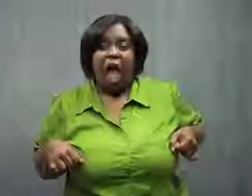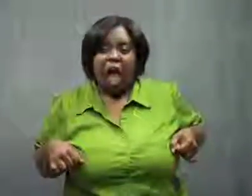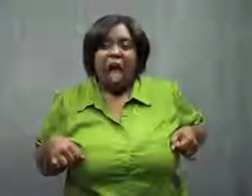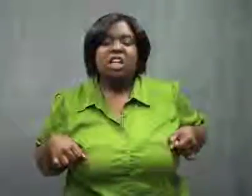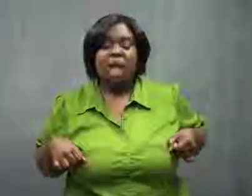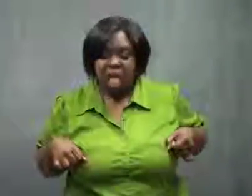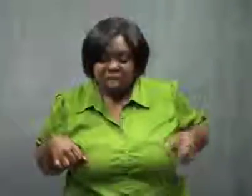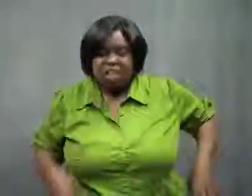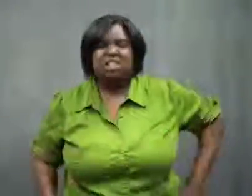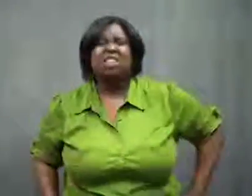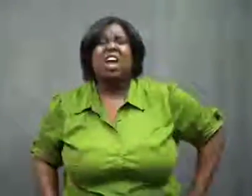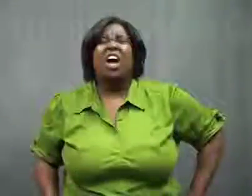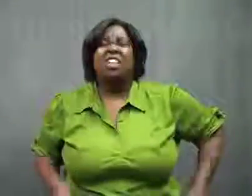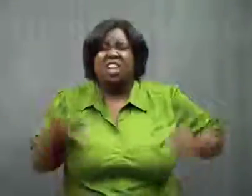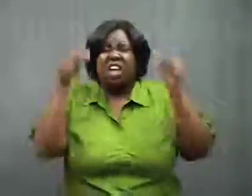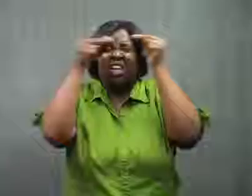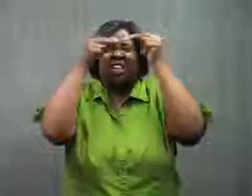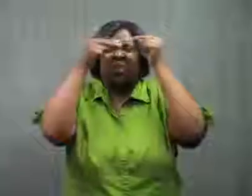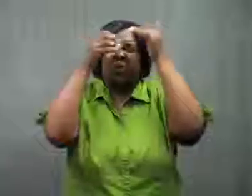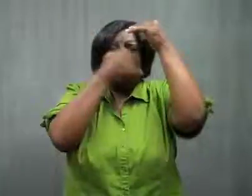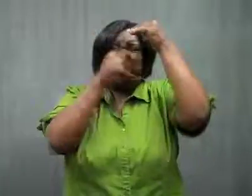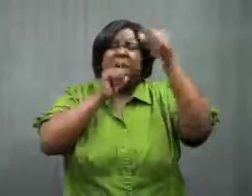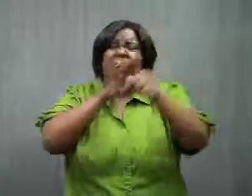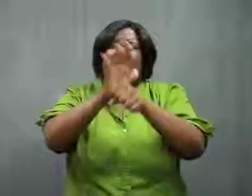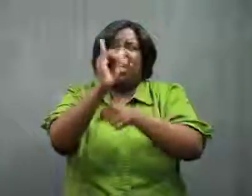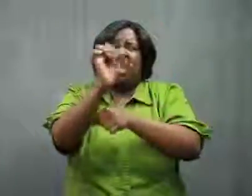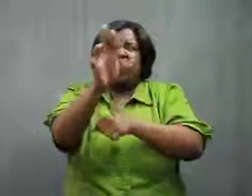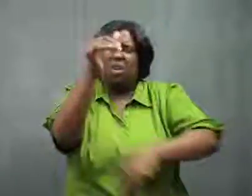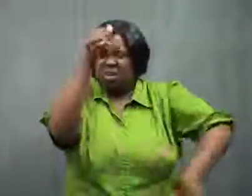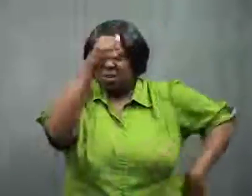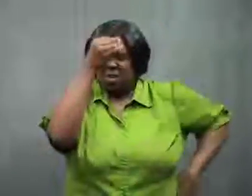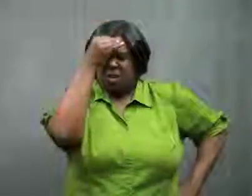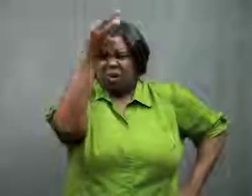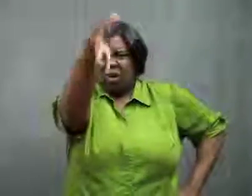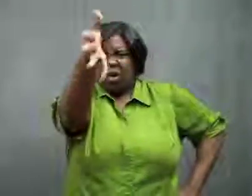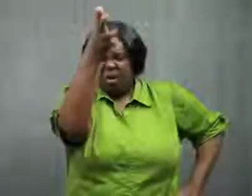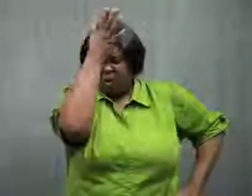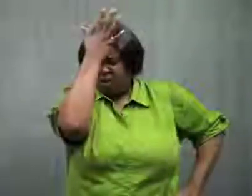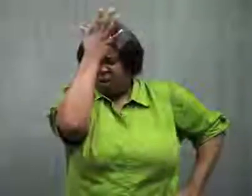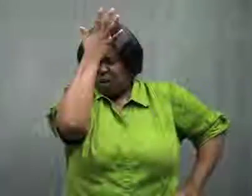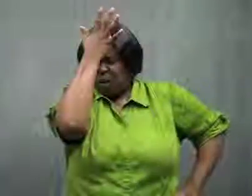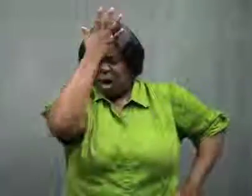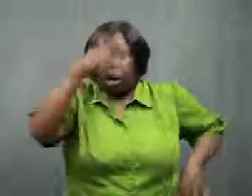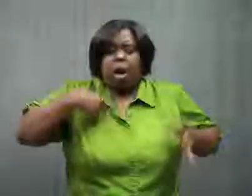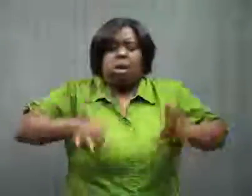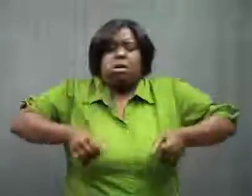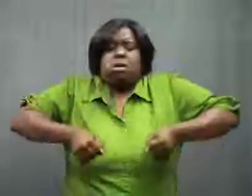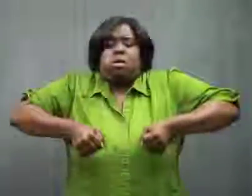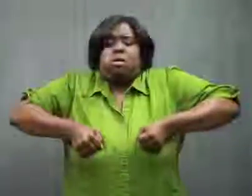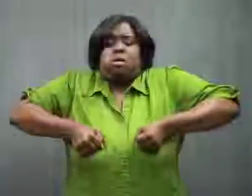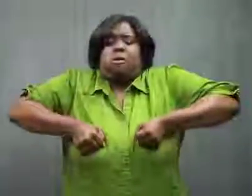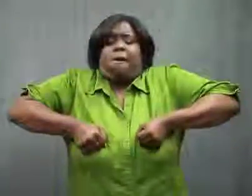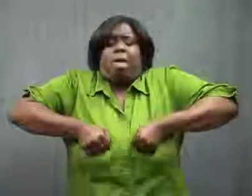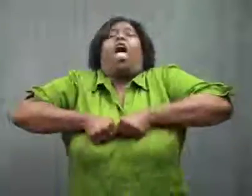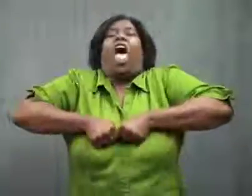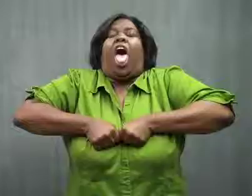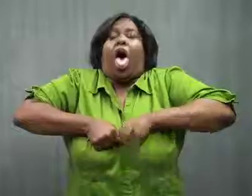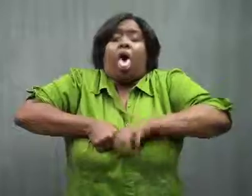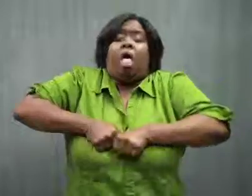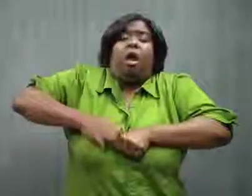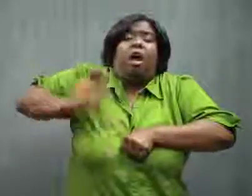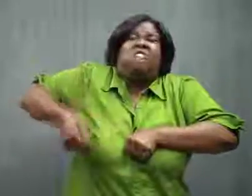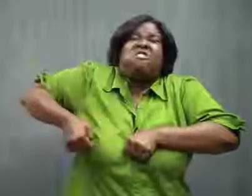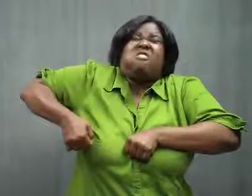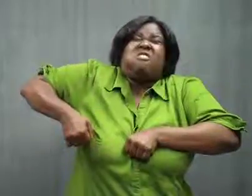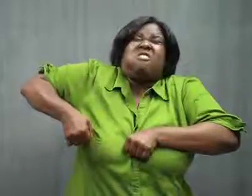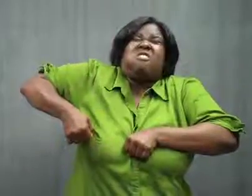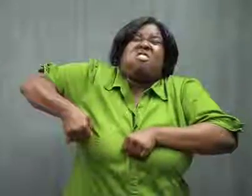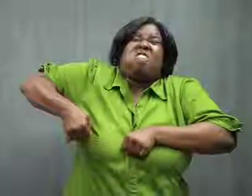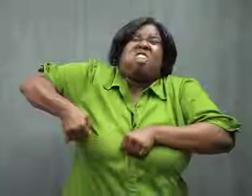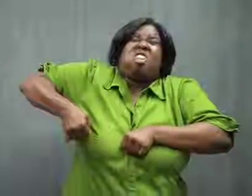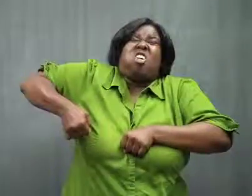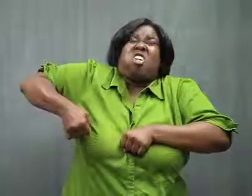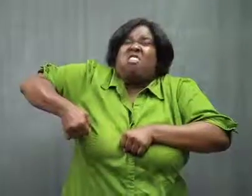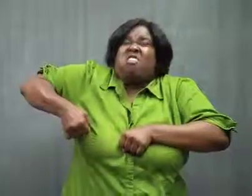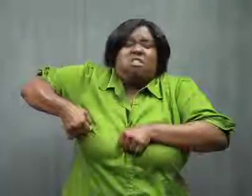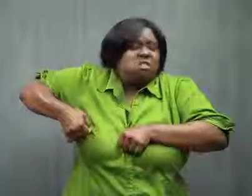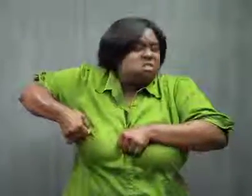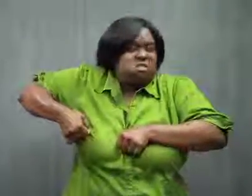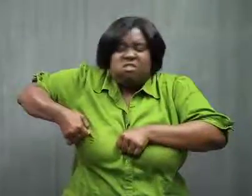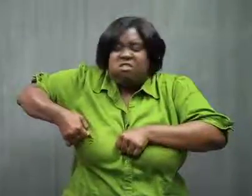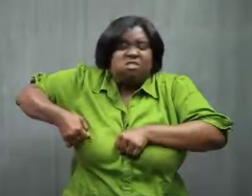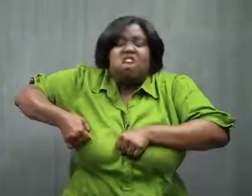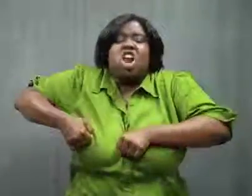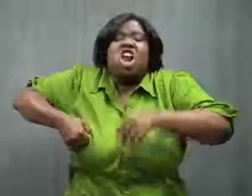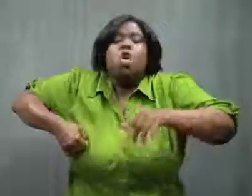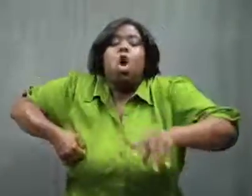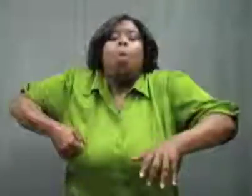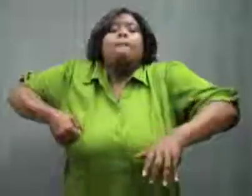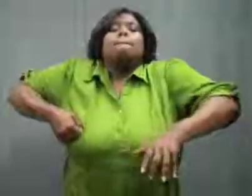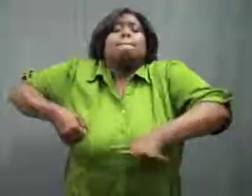Oh my.. I was getting a headache from not enough oxygen, they were so tight.